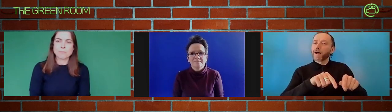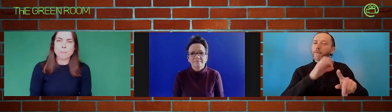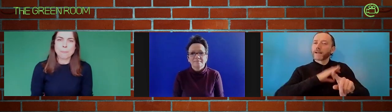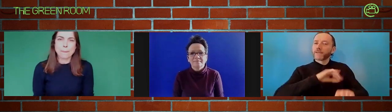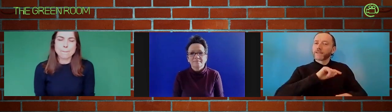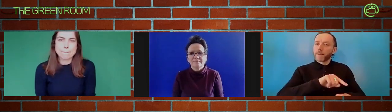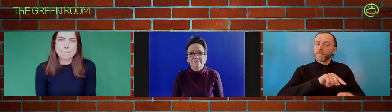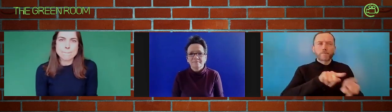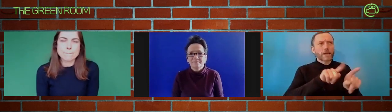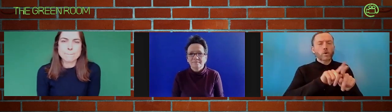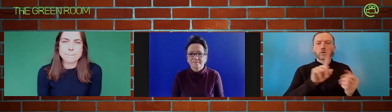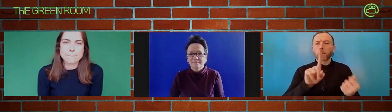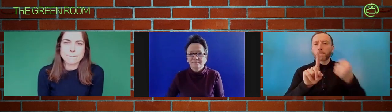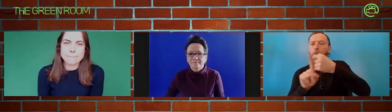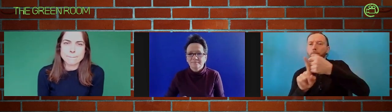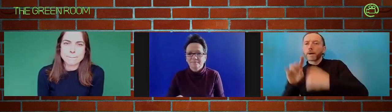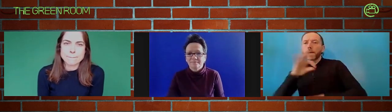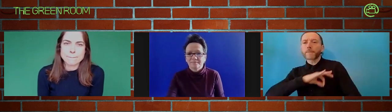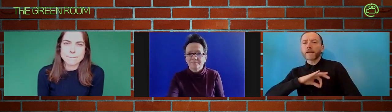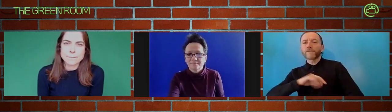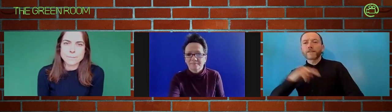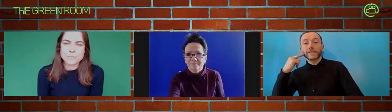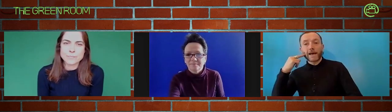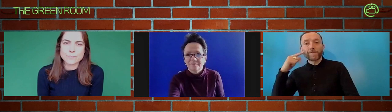have a better understanding of what was going on backstage,